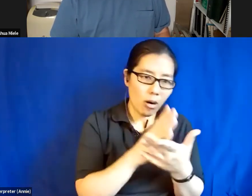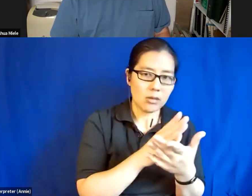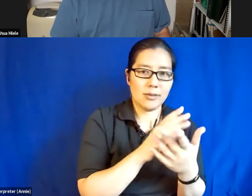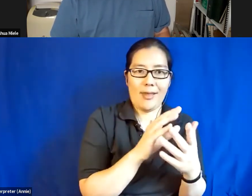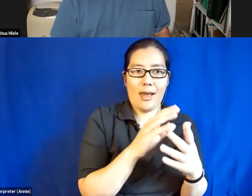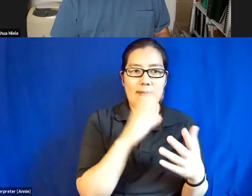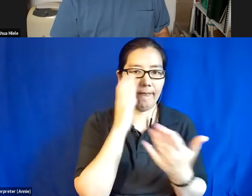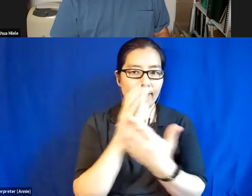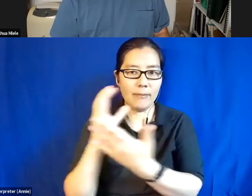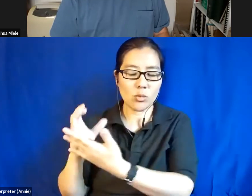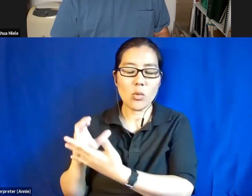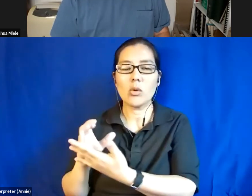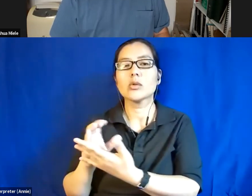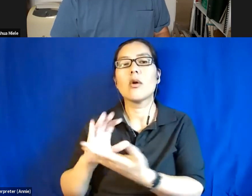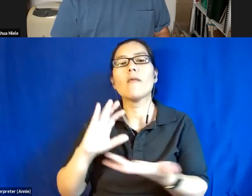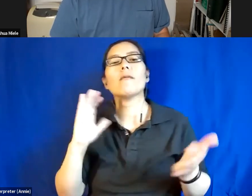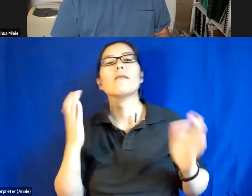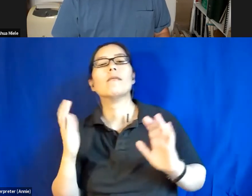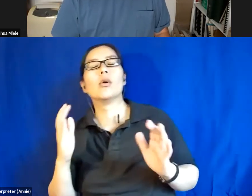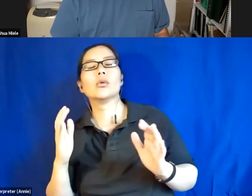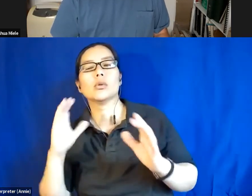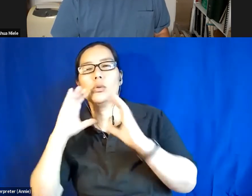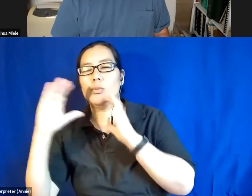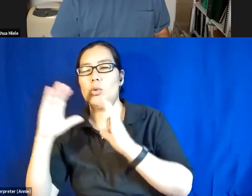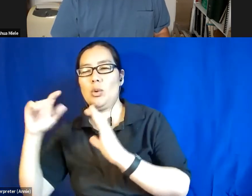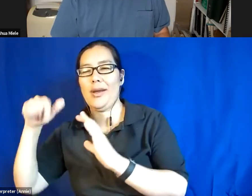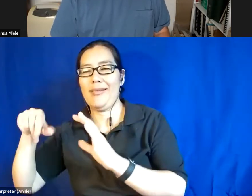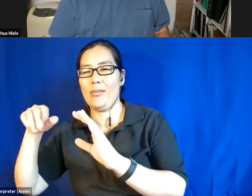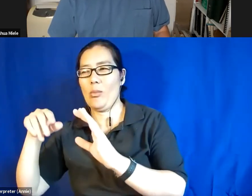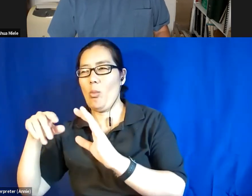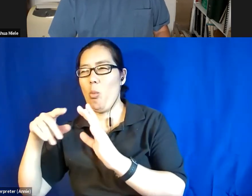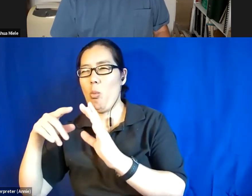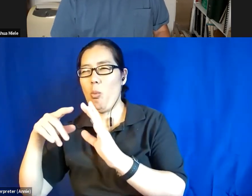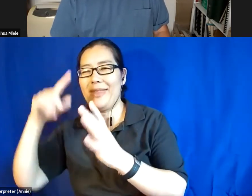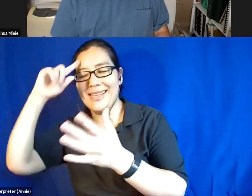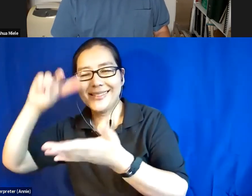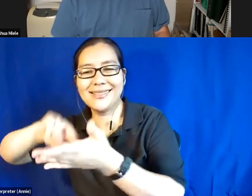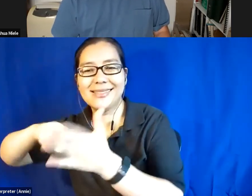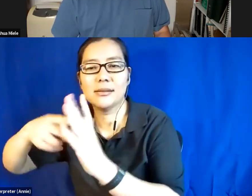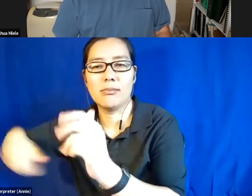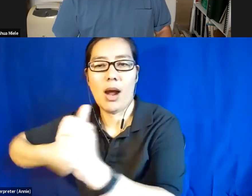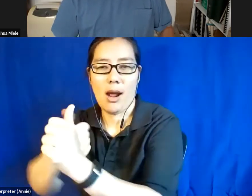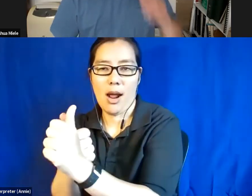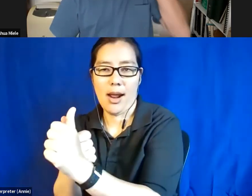simply communicate what that language is trying to say. So I'm not going to draw any